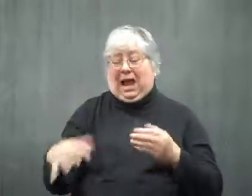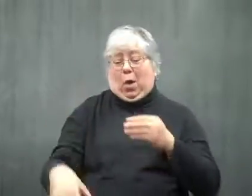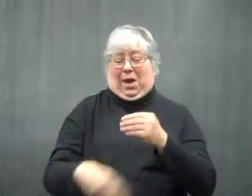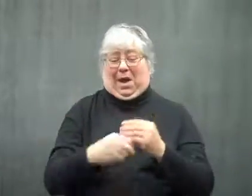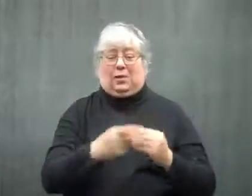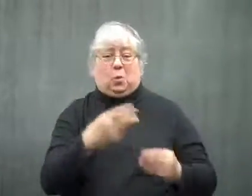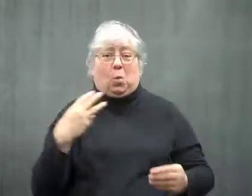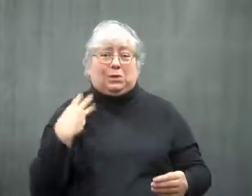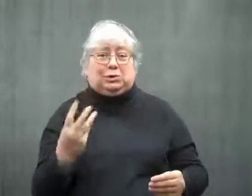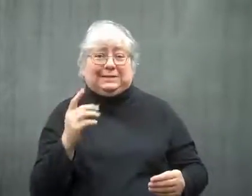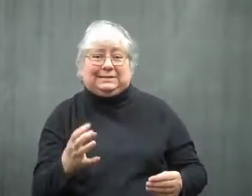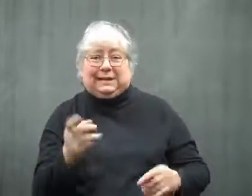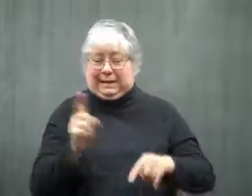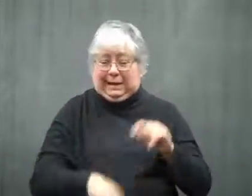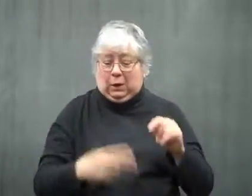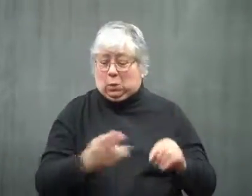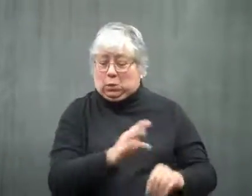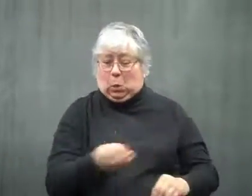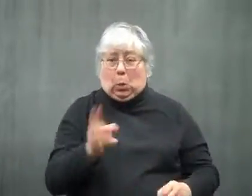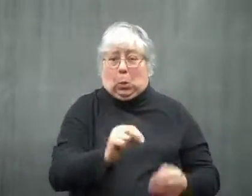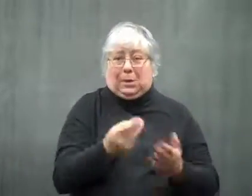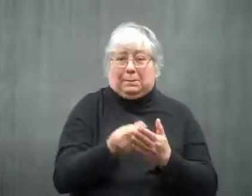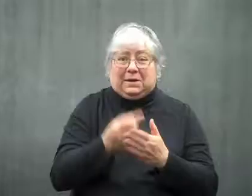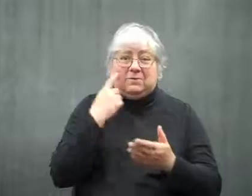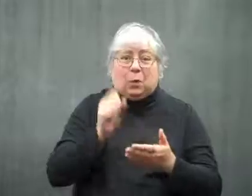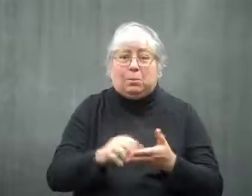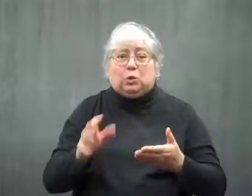As for not allowing Washington, D.C. to use it's own funds for abortions,